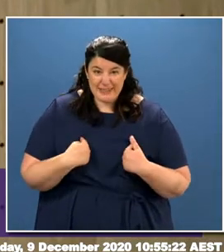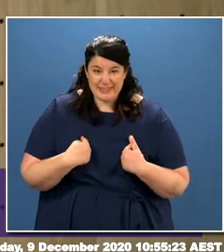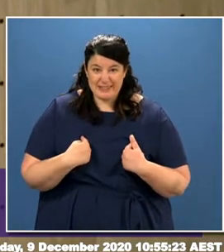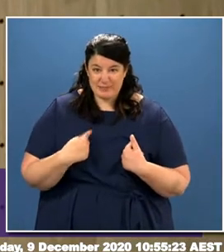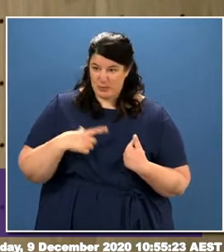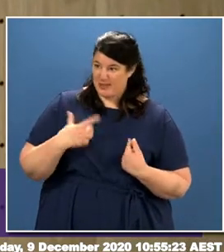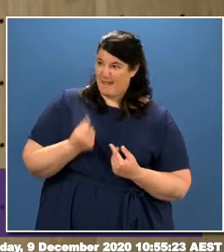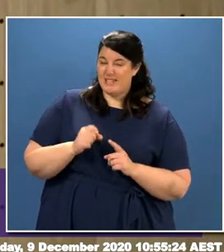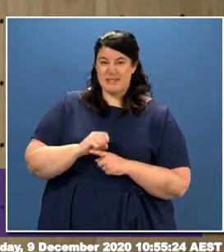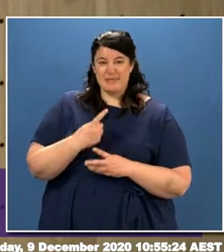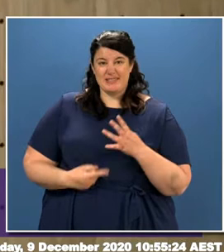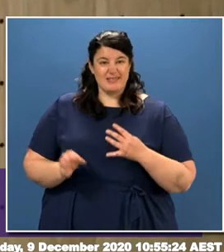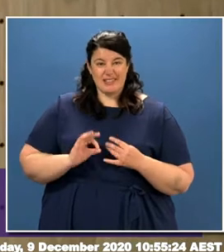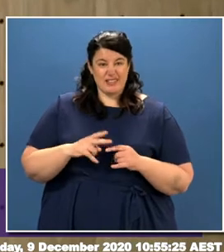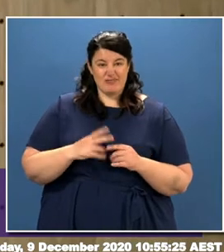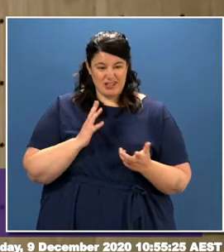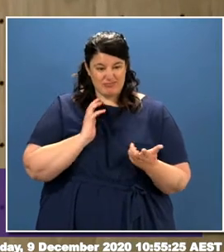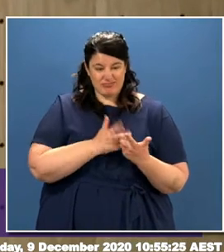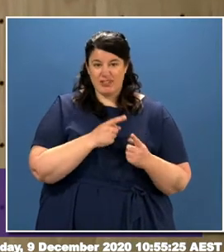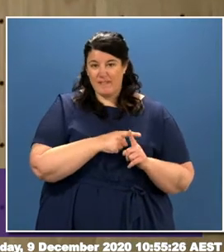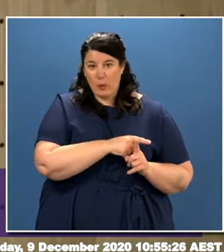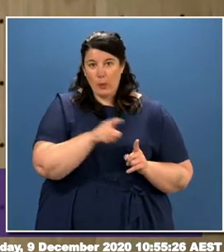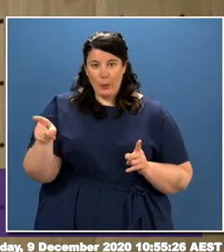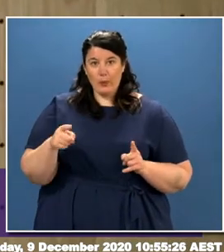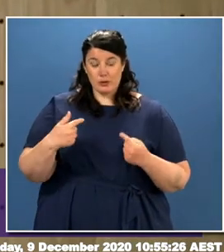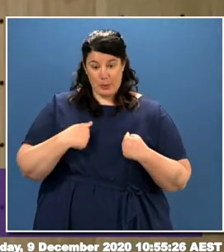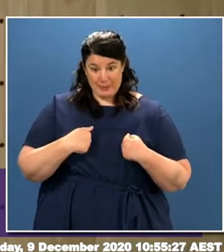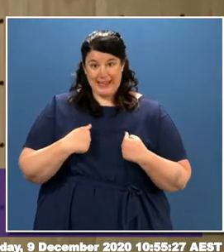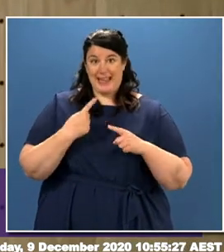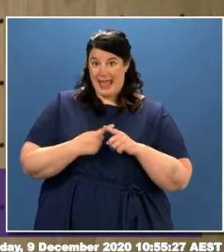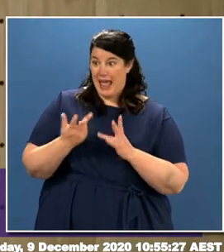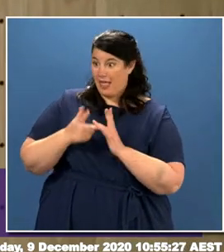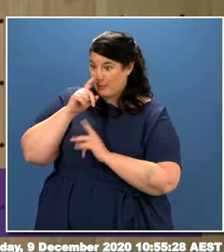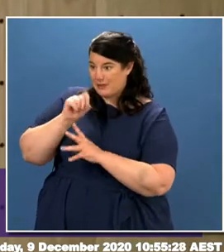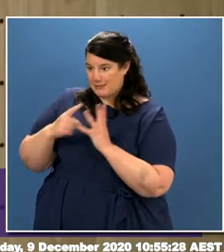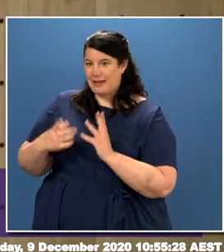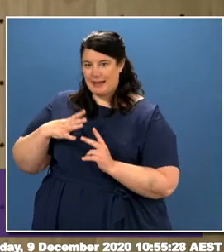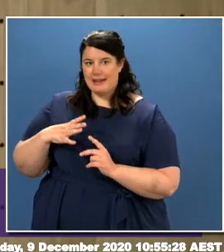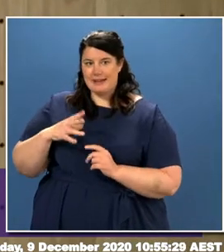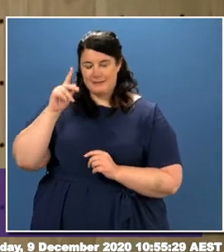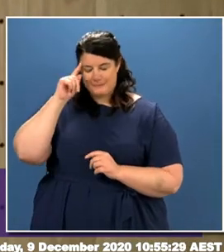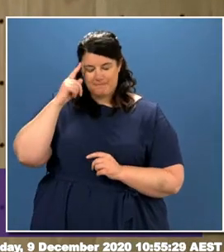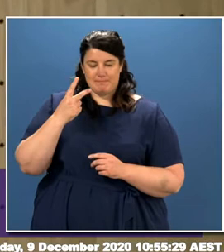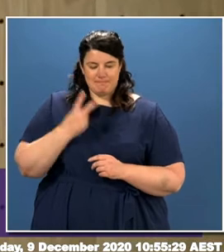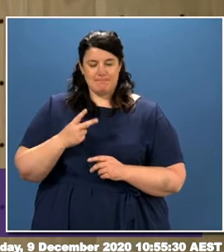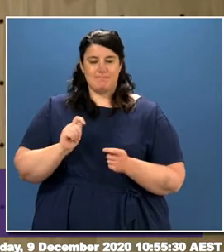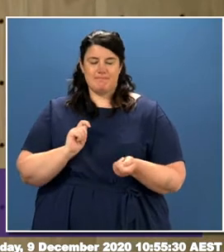so that's kind of a change in attitude that I and the other people with disabilities have to go through.